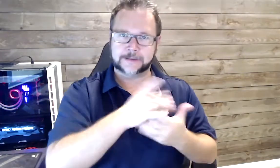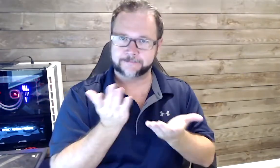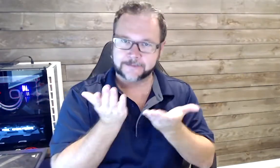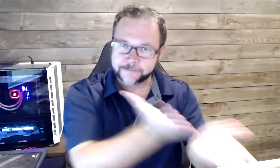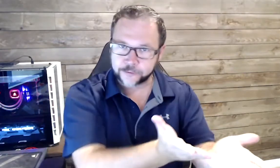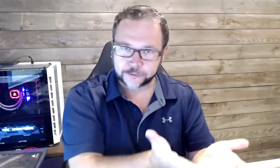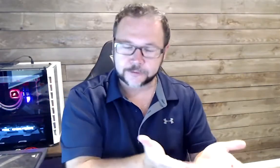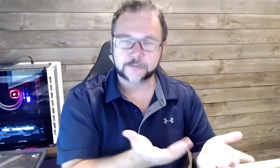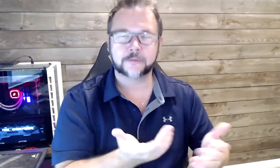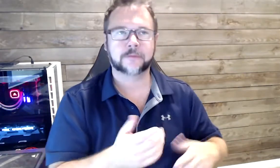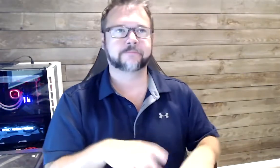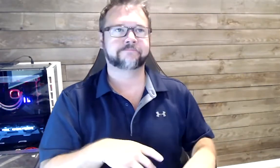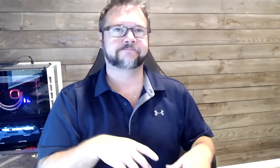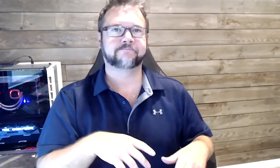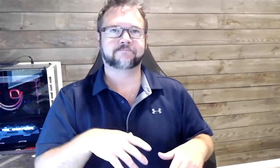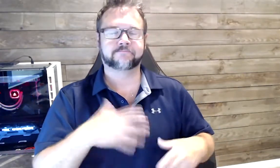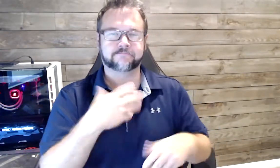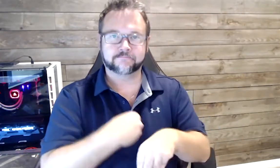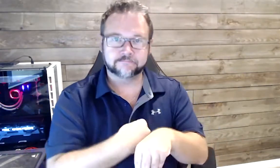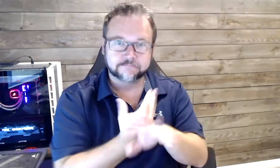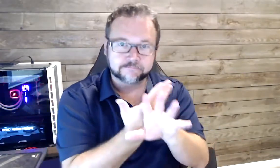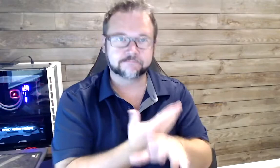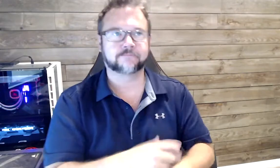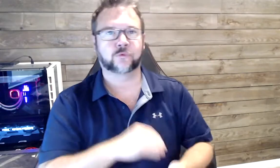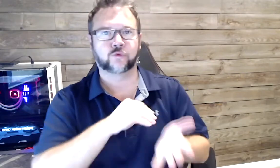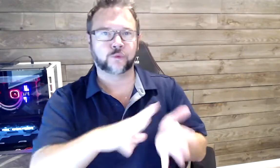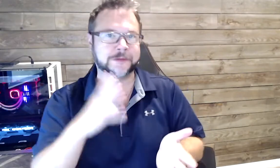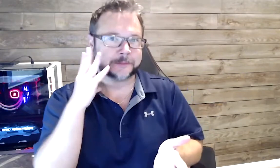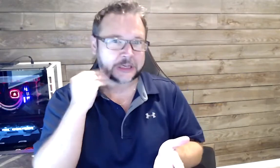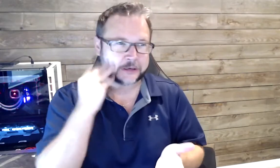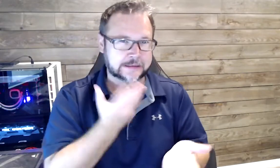in terms of student experiences and live virtual meetings.